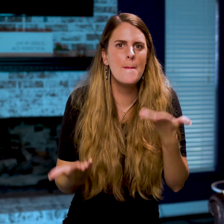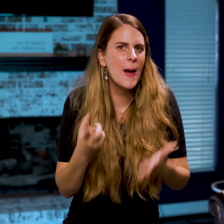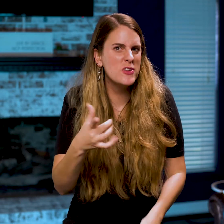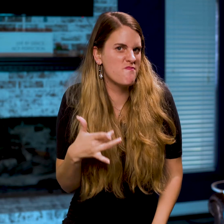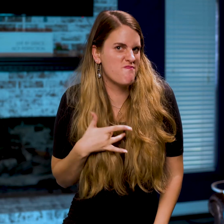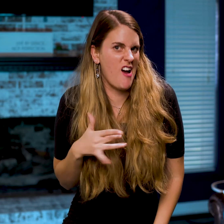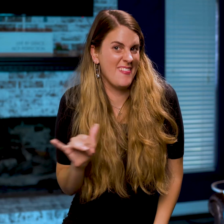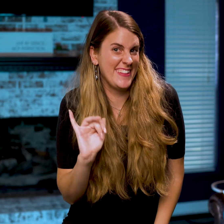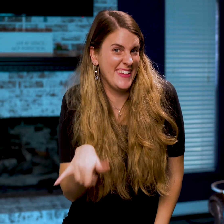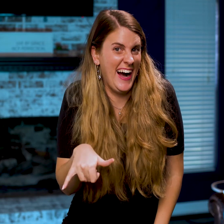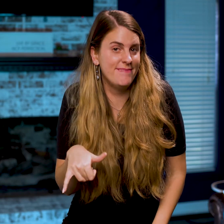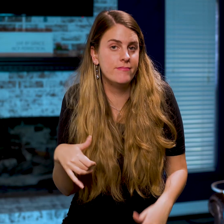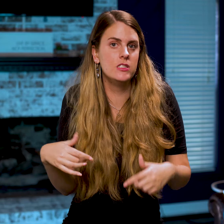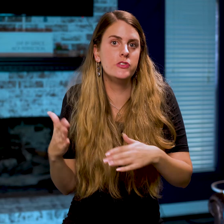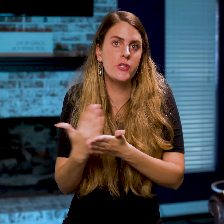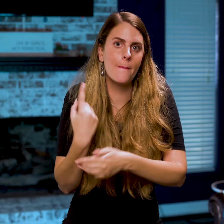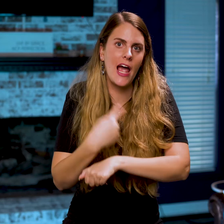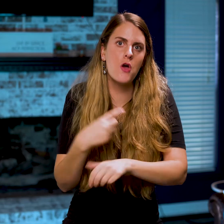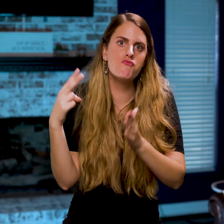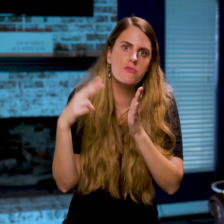Maybe you feel like that some days